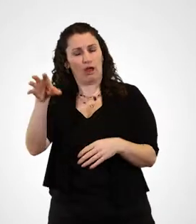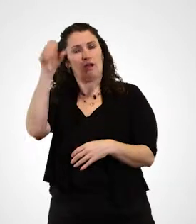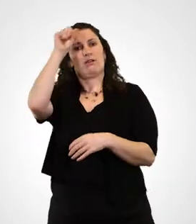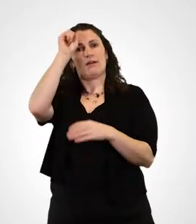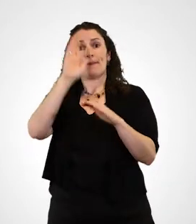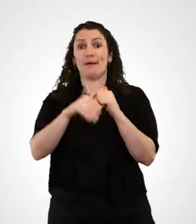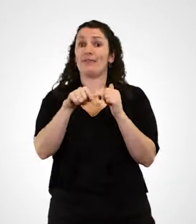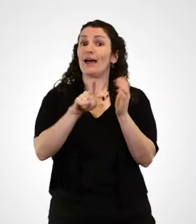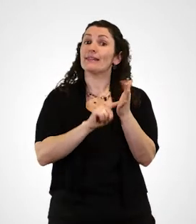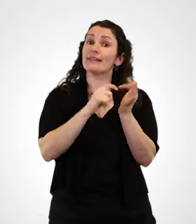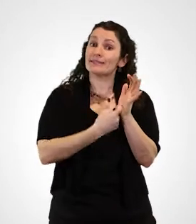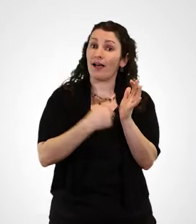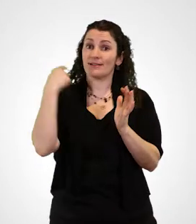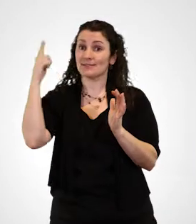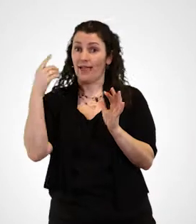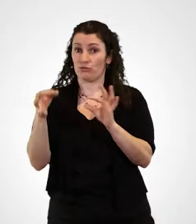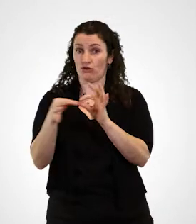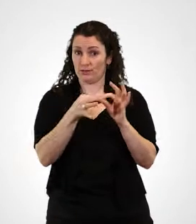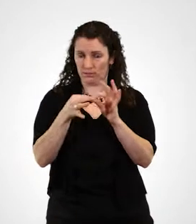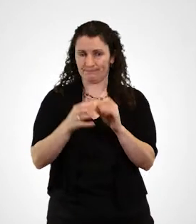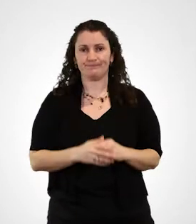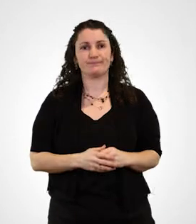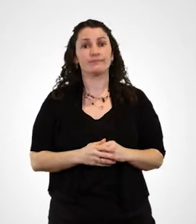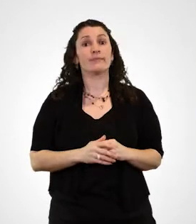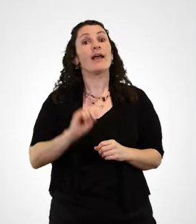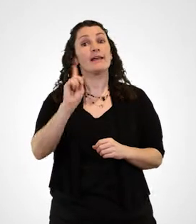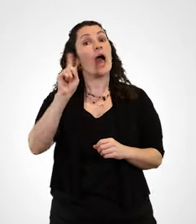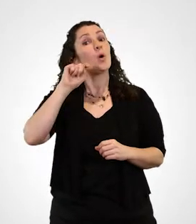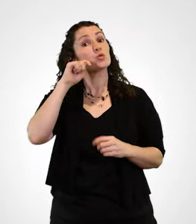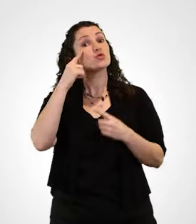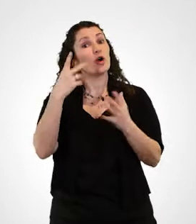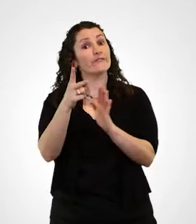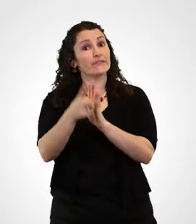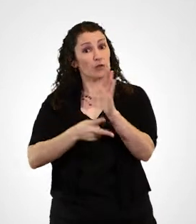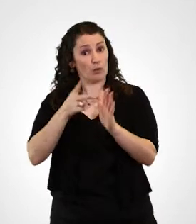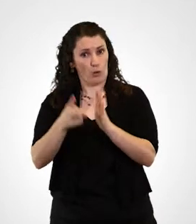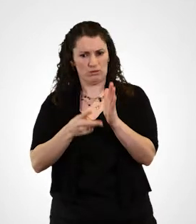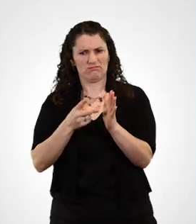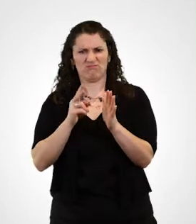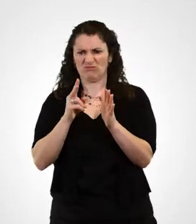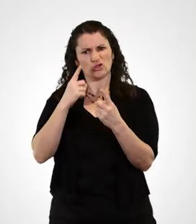I'm going to show you a video of a teacher implementing a sound concept story in her school.